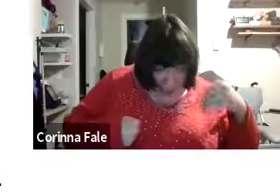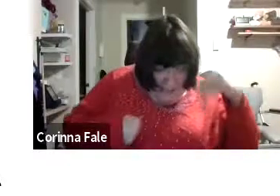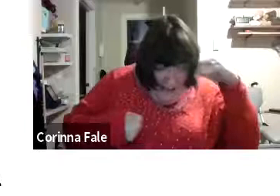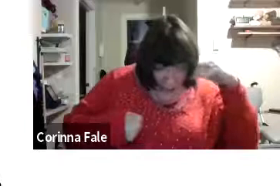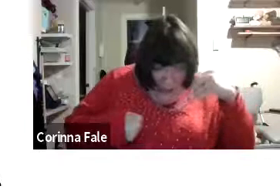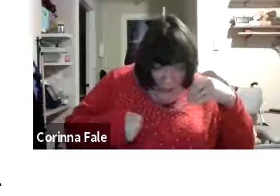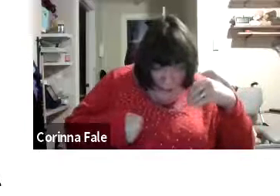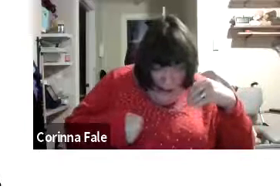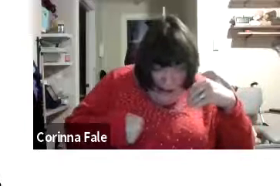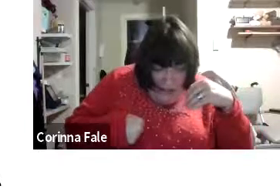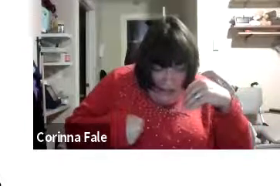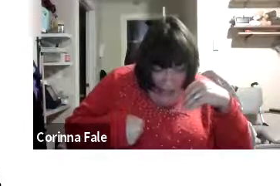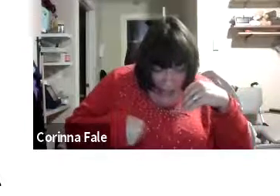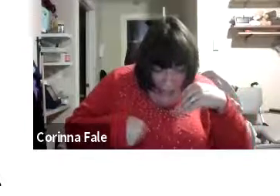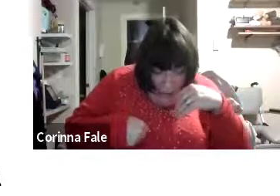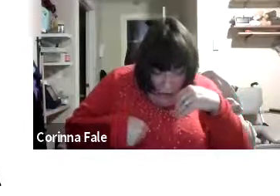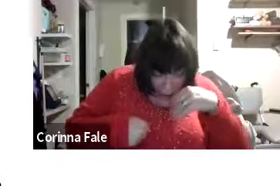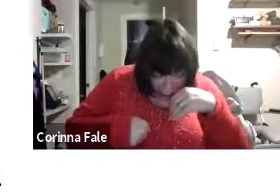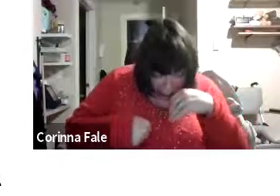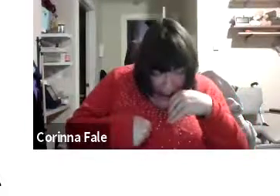Corinna Fale: loving care providers that have more training.